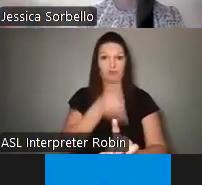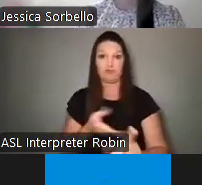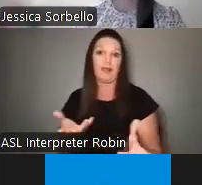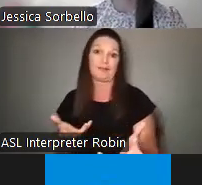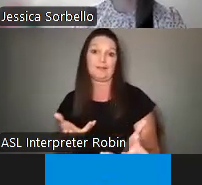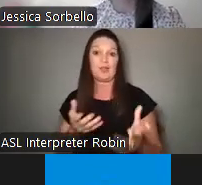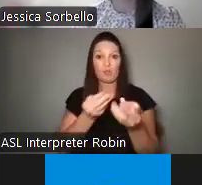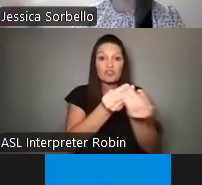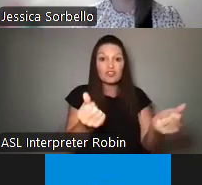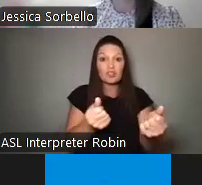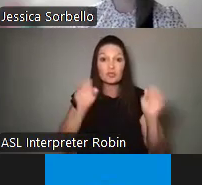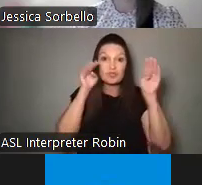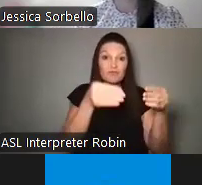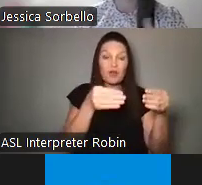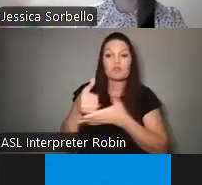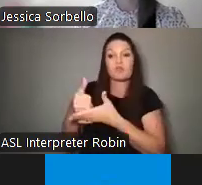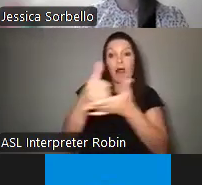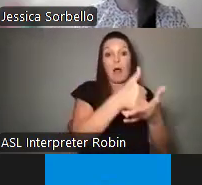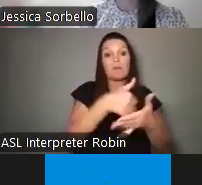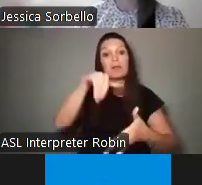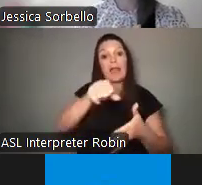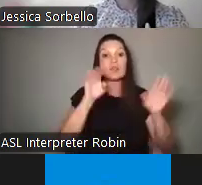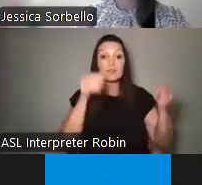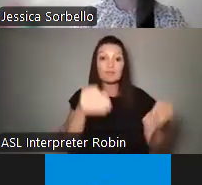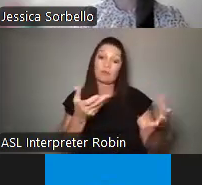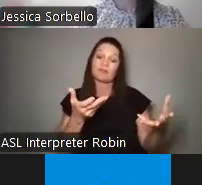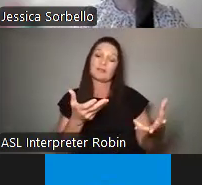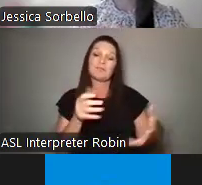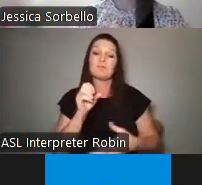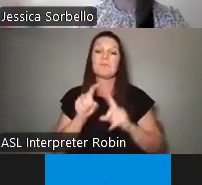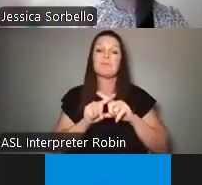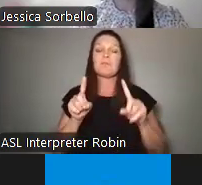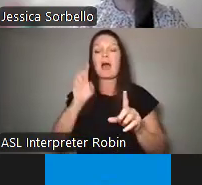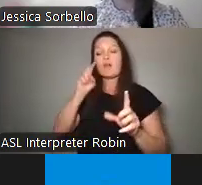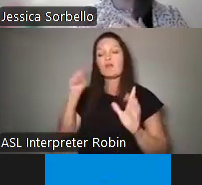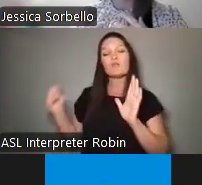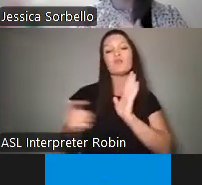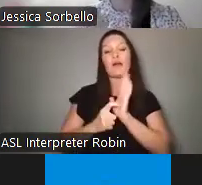that constantly giving solutions when someone is not ready can come across sometimes as that judgment